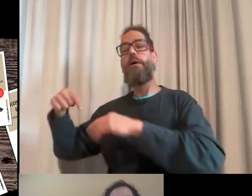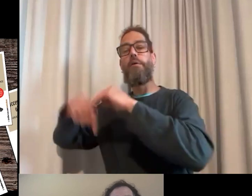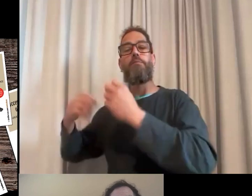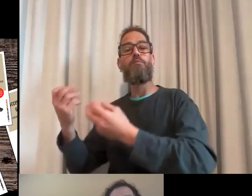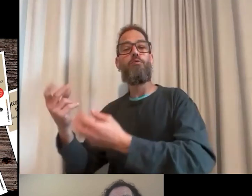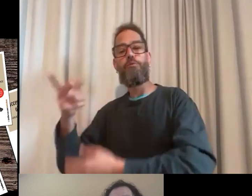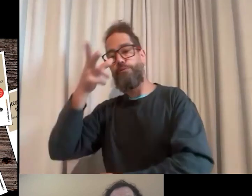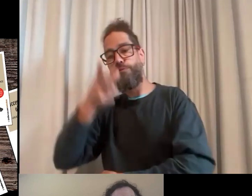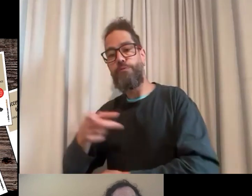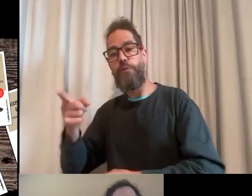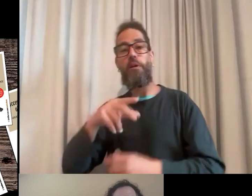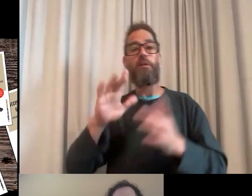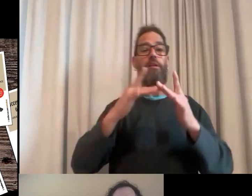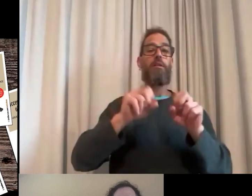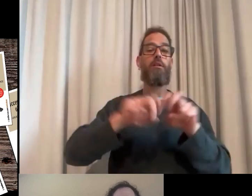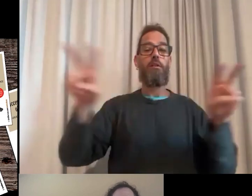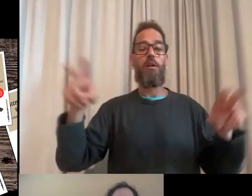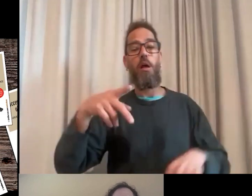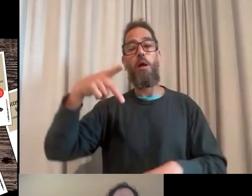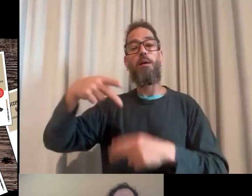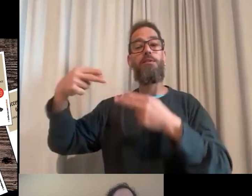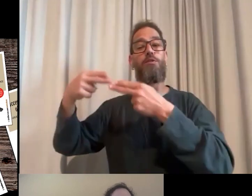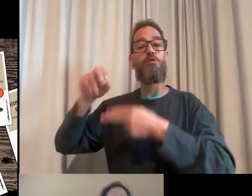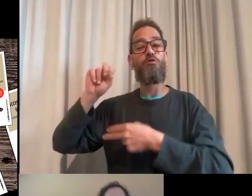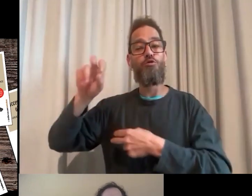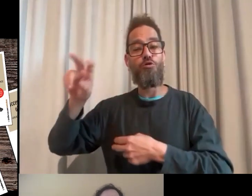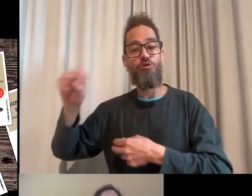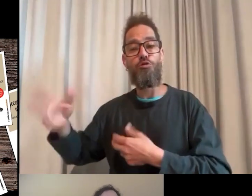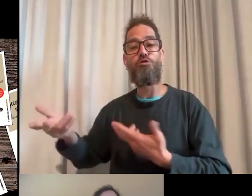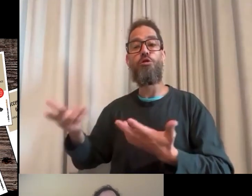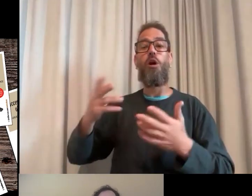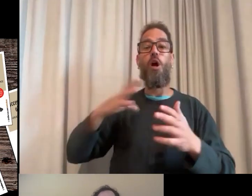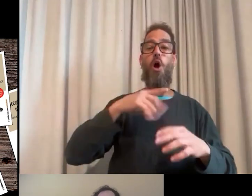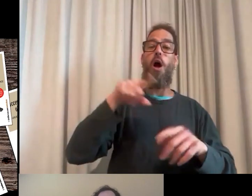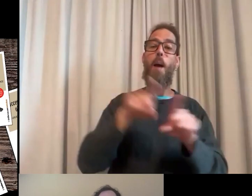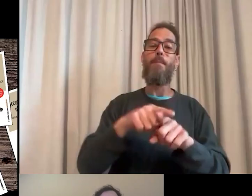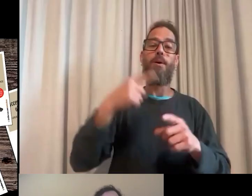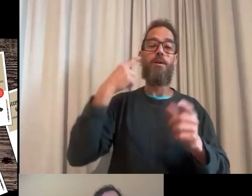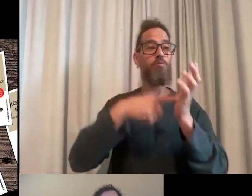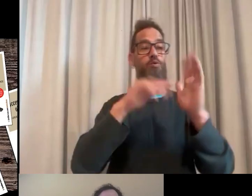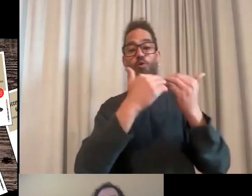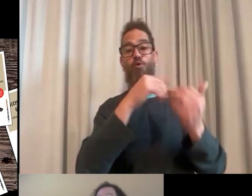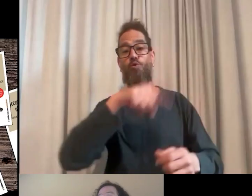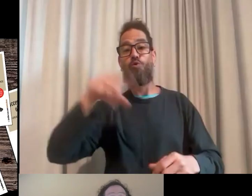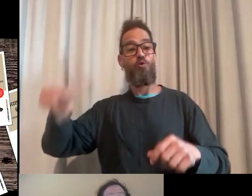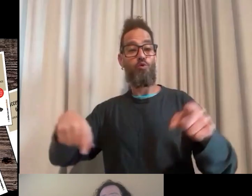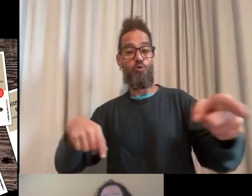in WCAG 2.2, or whether we have webinars specifically on PowerPoint or multimedia or accessible meetings